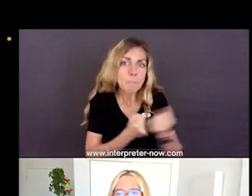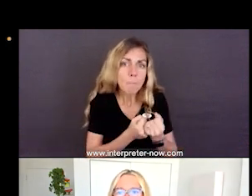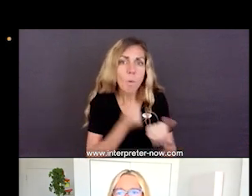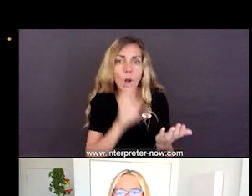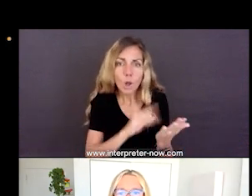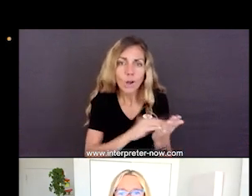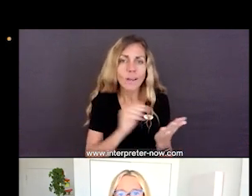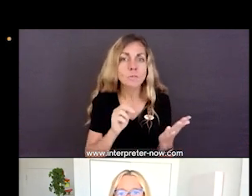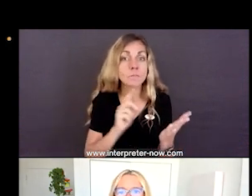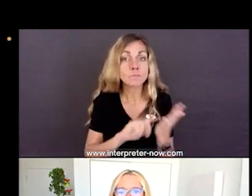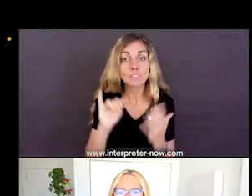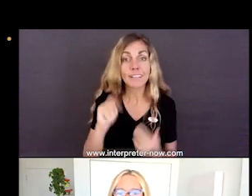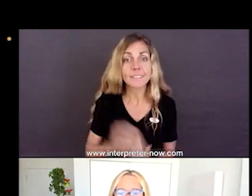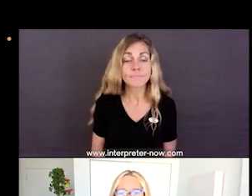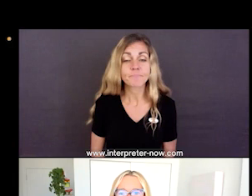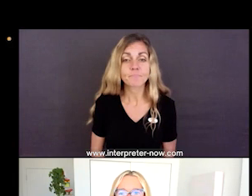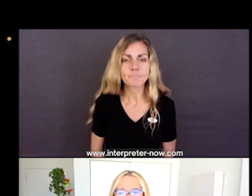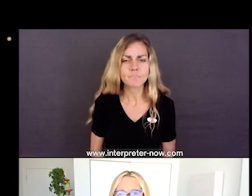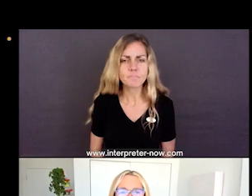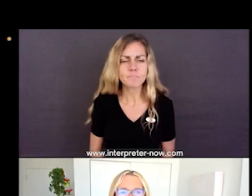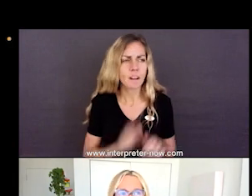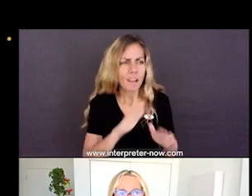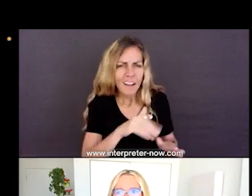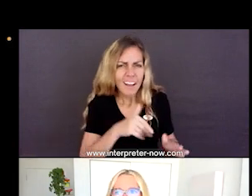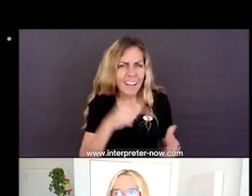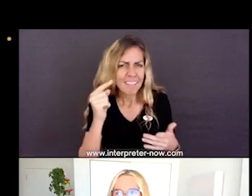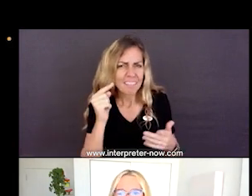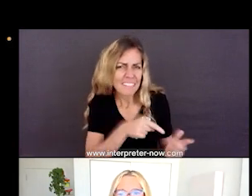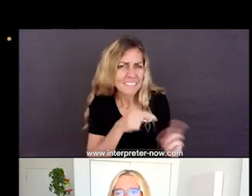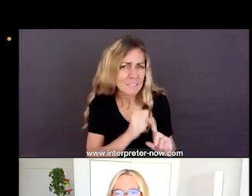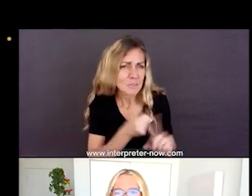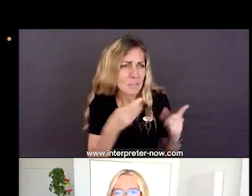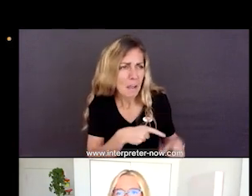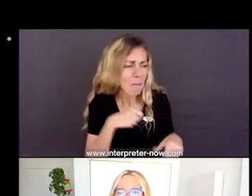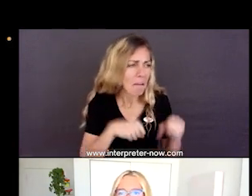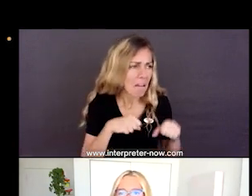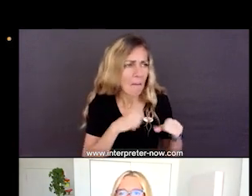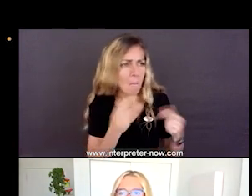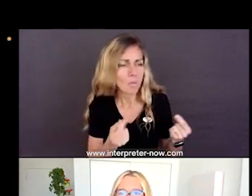for learning, and for checking in. You know, this happened and I'm not sure what to do about it.